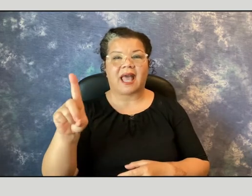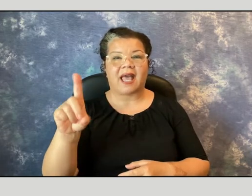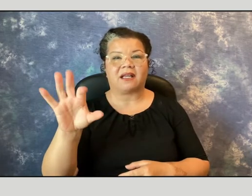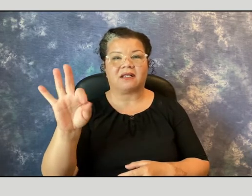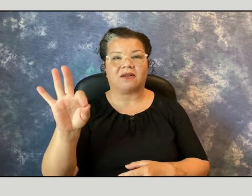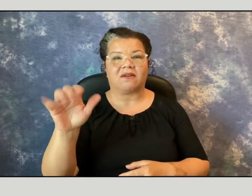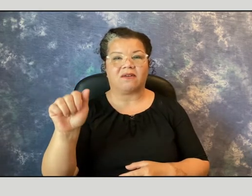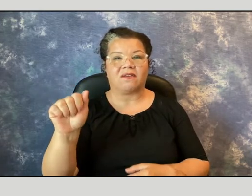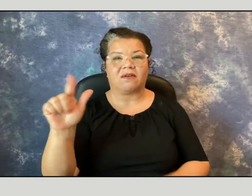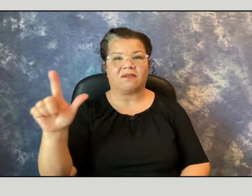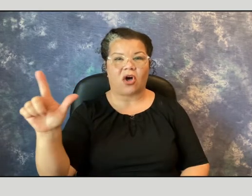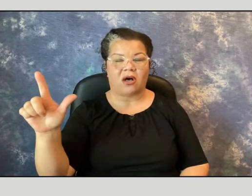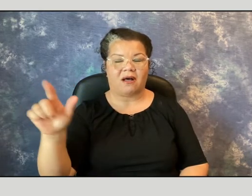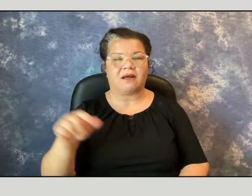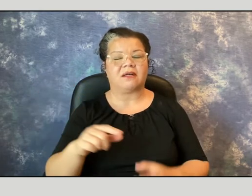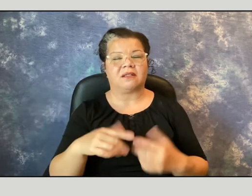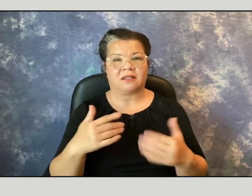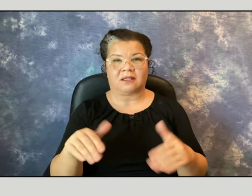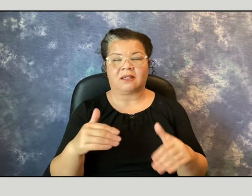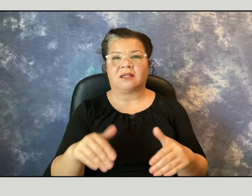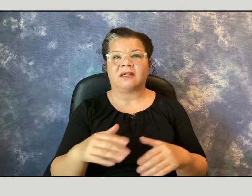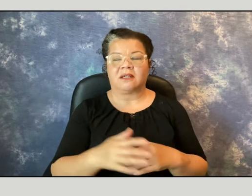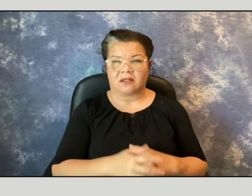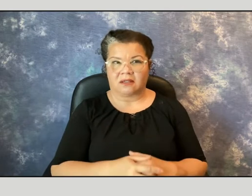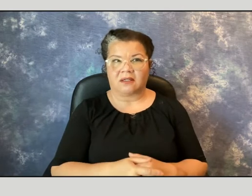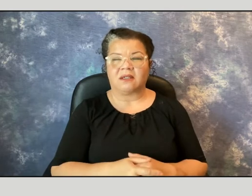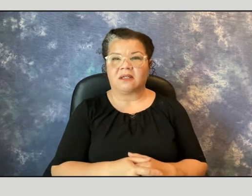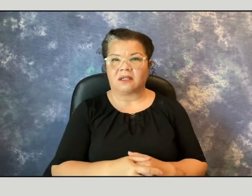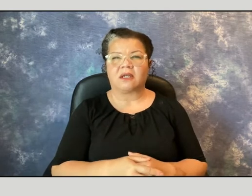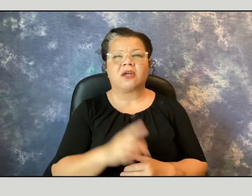which is very good. There's also a novel that was written.